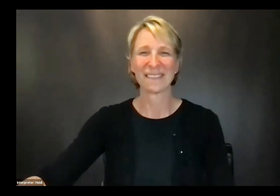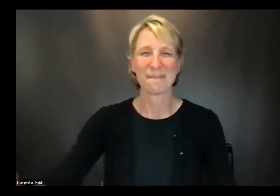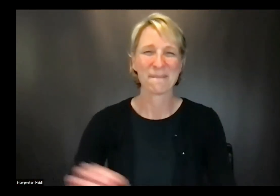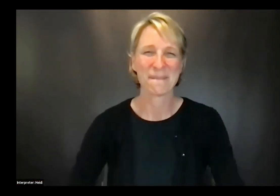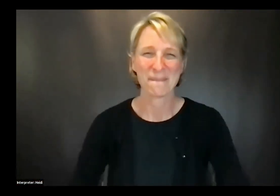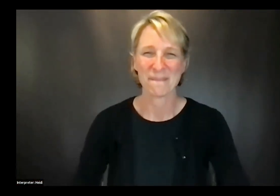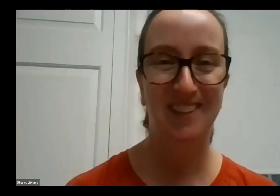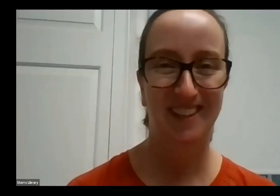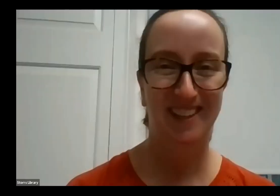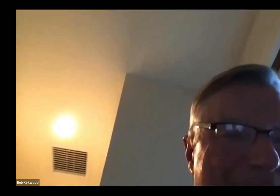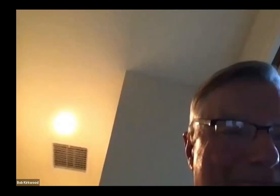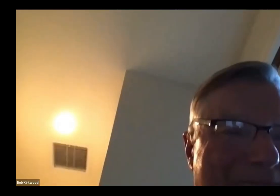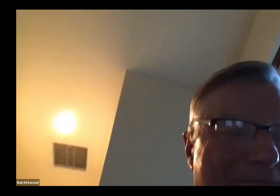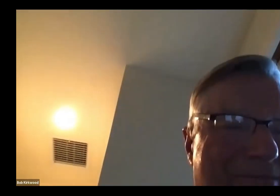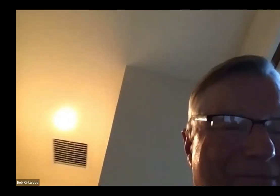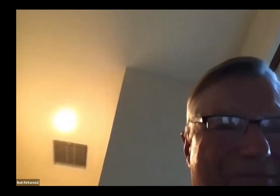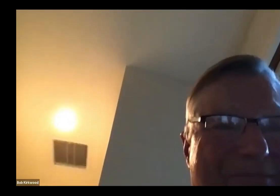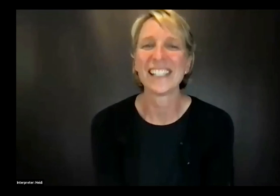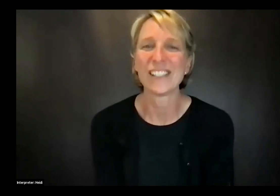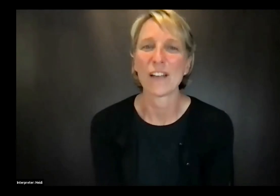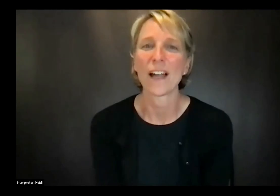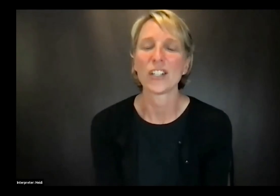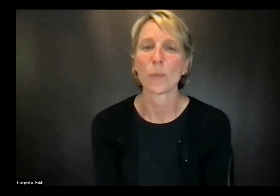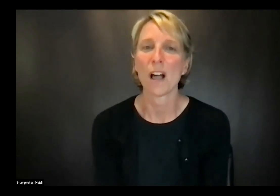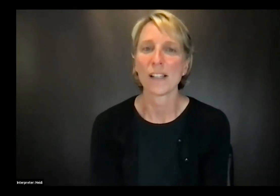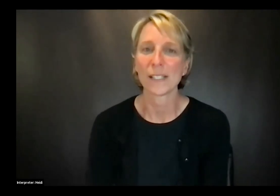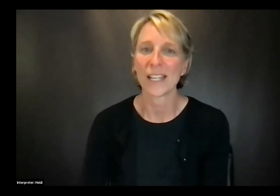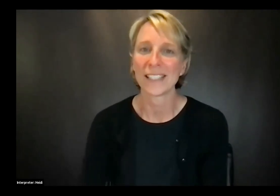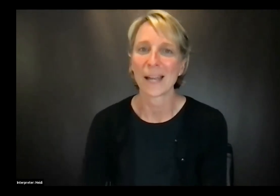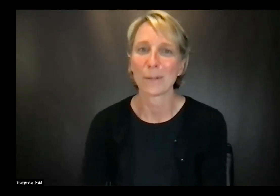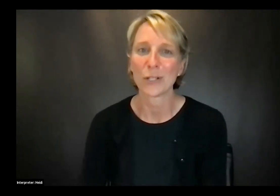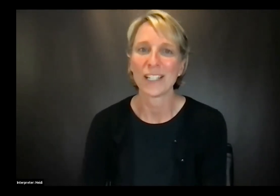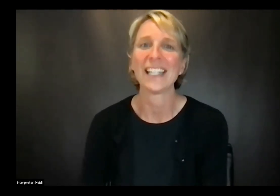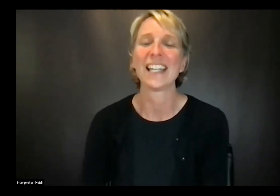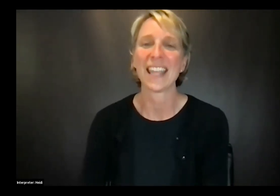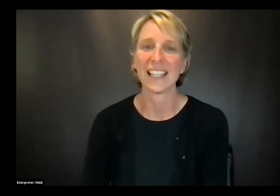Thank you. And this is Jeff. I just want to also take this opportunity to thank the